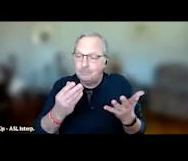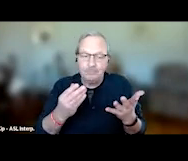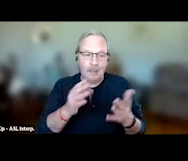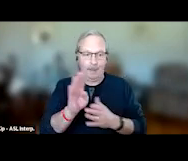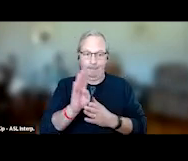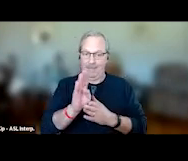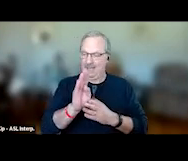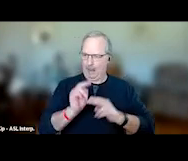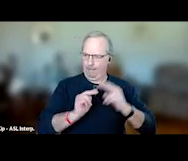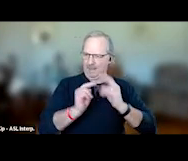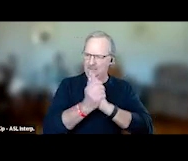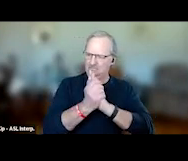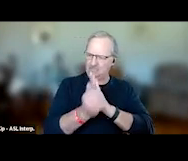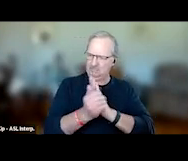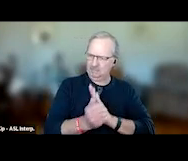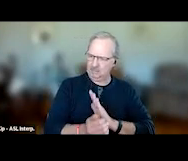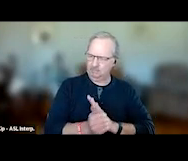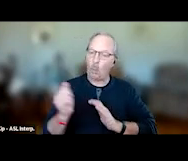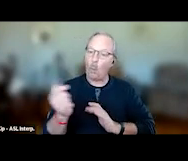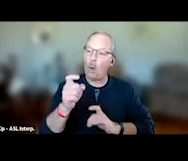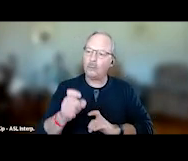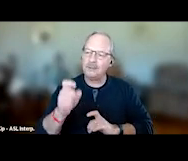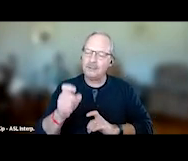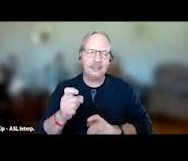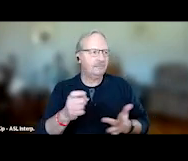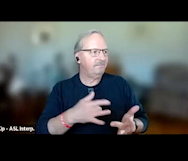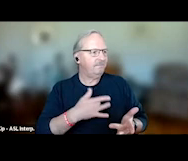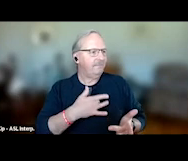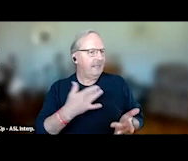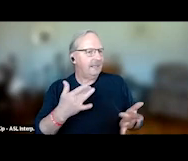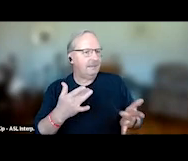We all need to experience a sense of effectiveness,